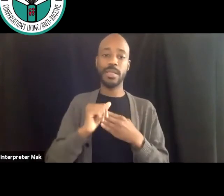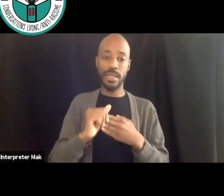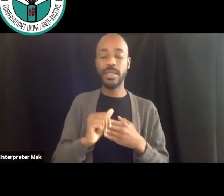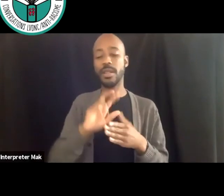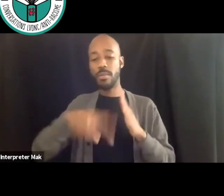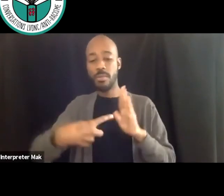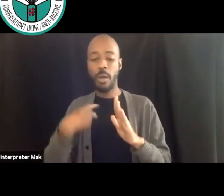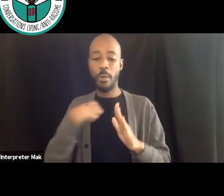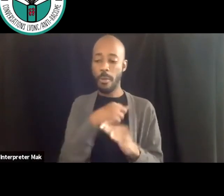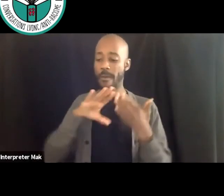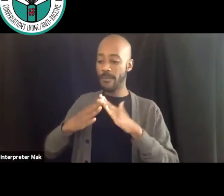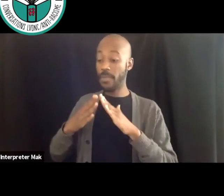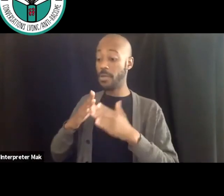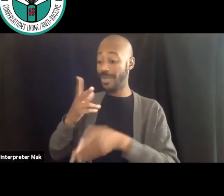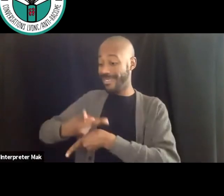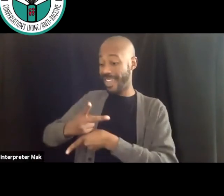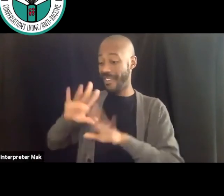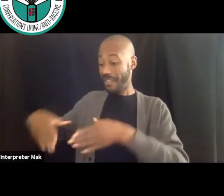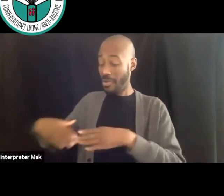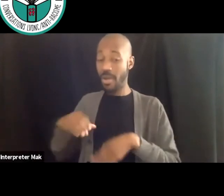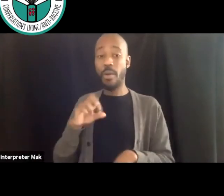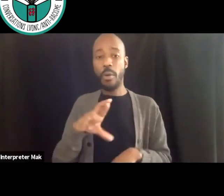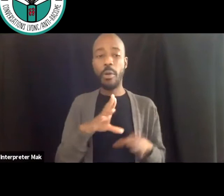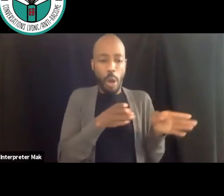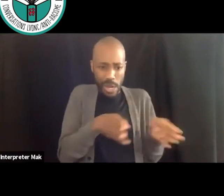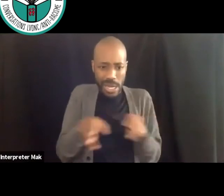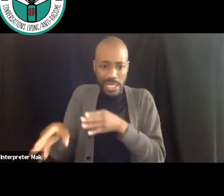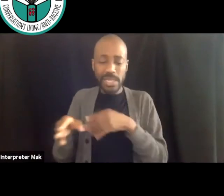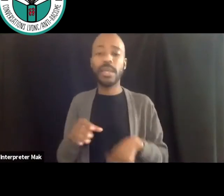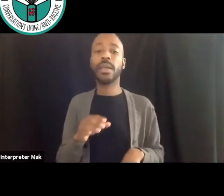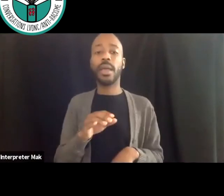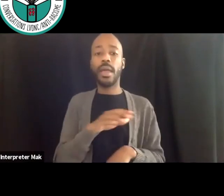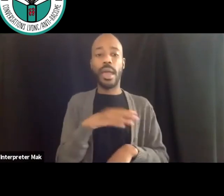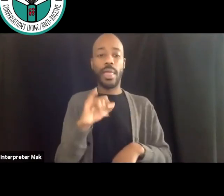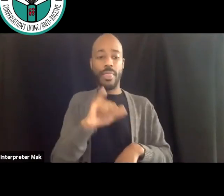that were more focused on organizing. And I think that really comes from again,